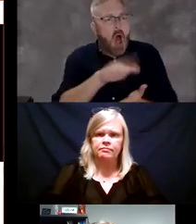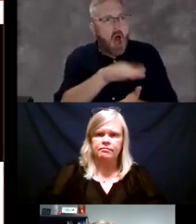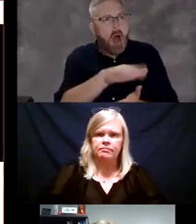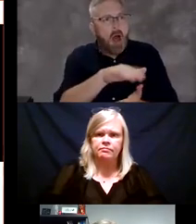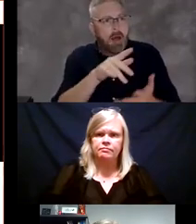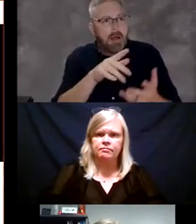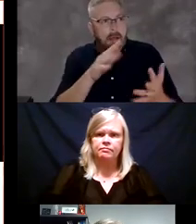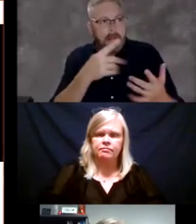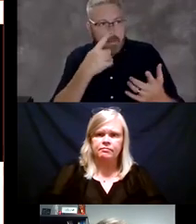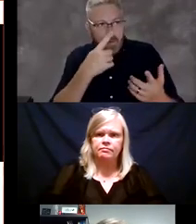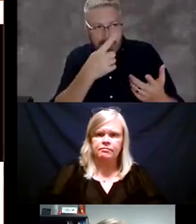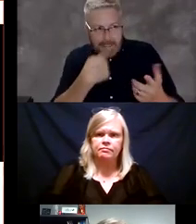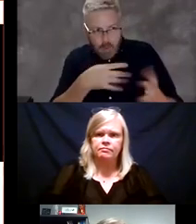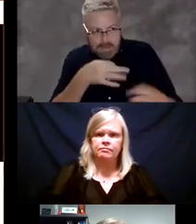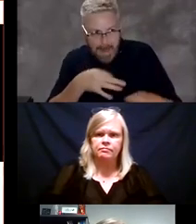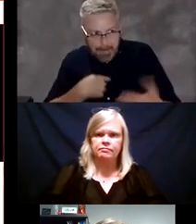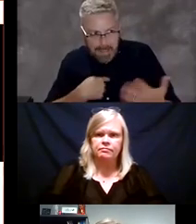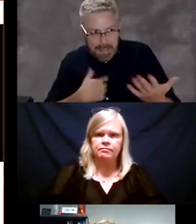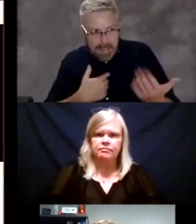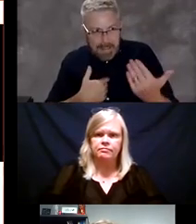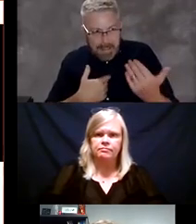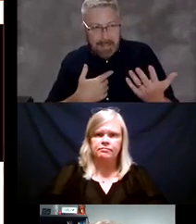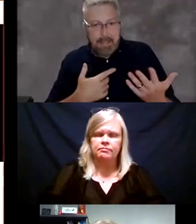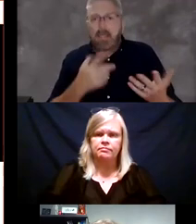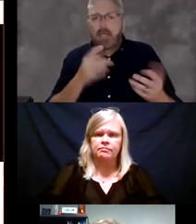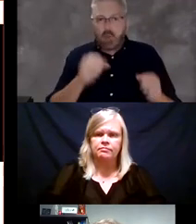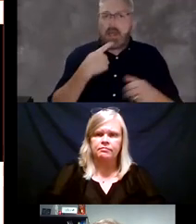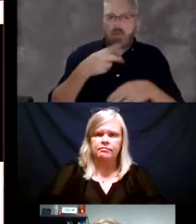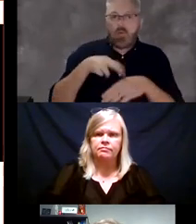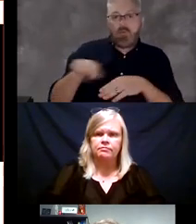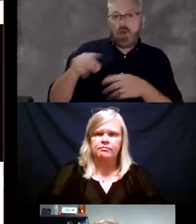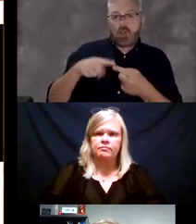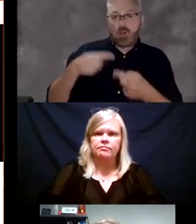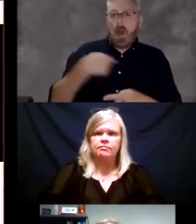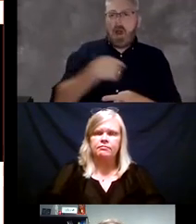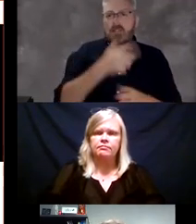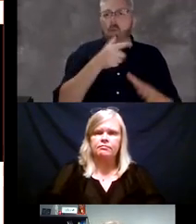KNOW, WHAT CAN YOU TELL ME ABOUT THAT, FEEL FREE TO DIRECT THEM OUR WAY. WE CAN TALK TO THEM ABOUT THAT.